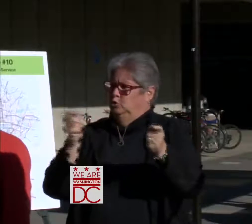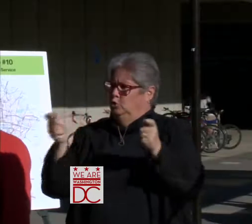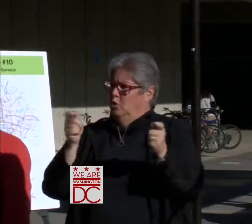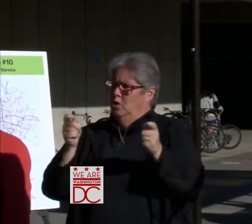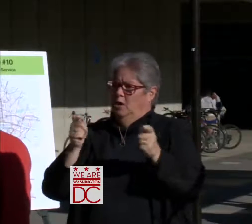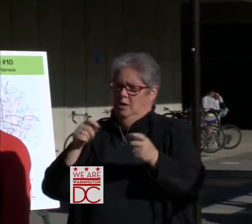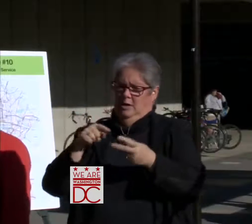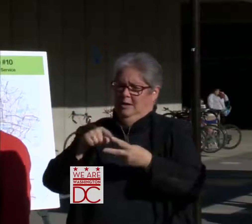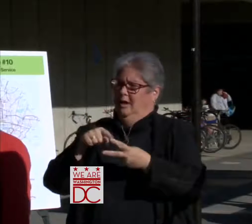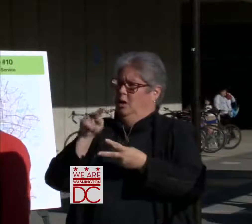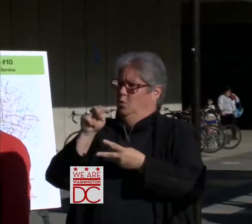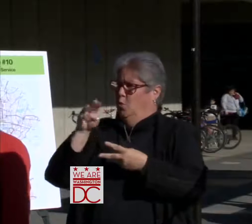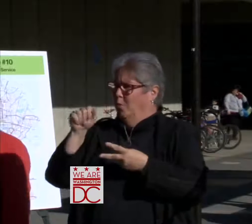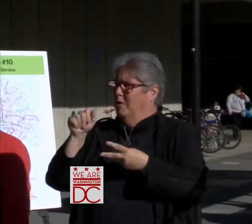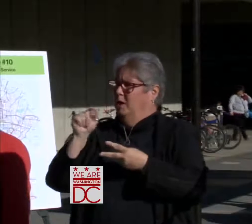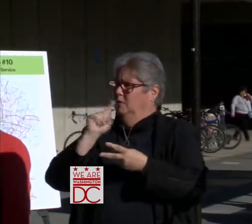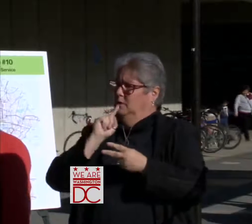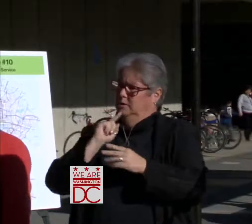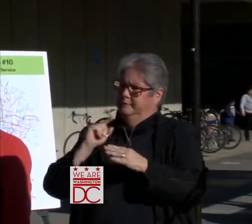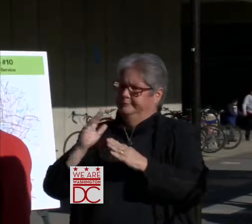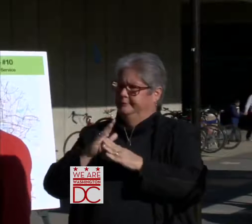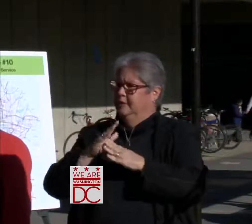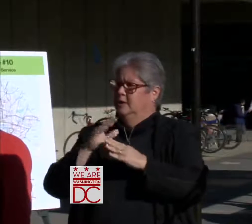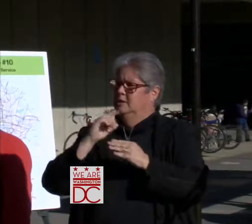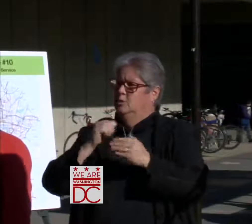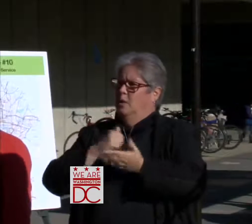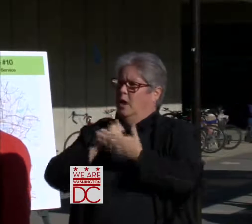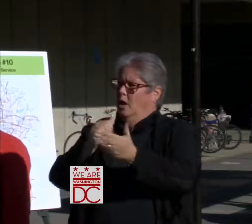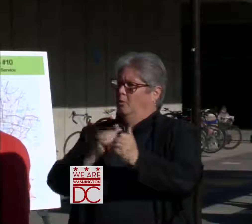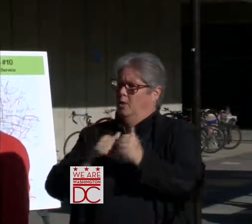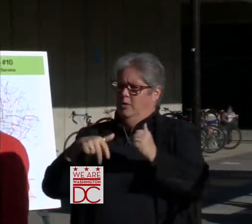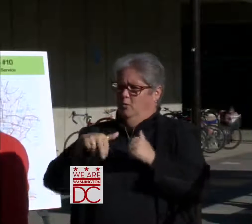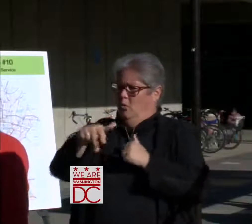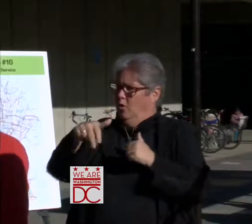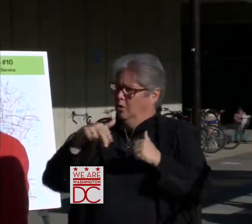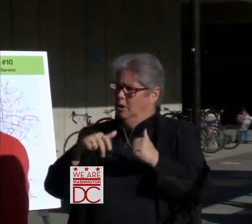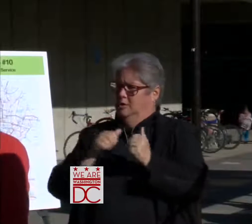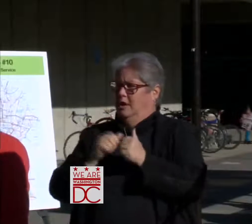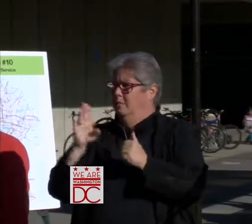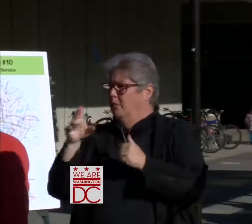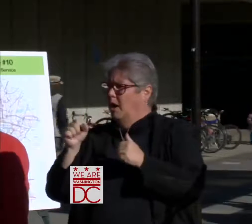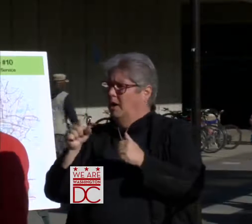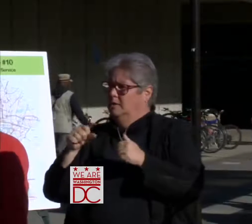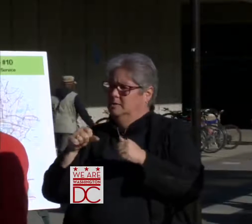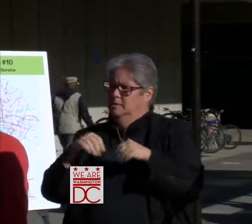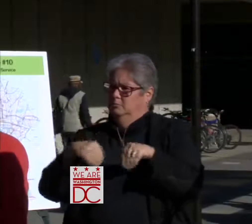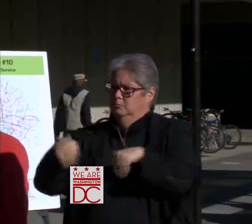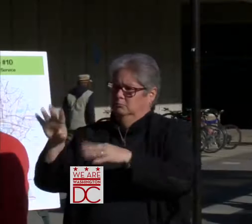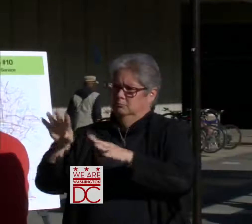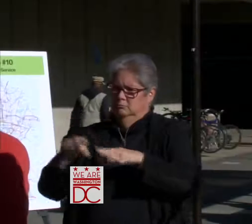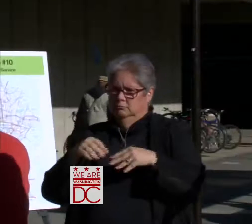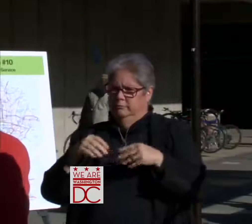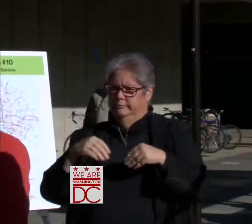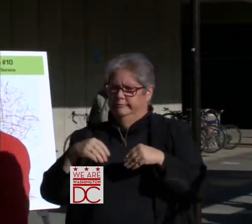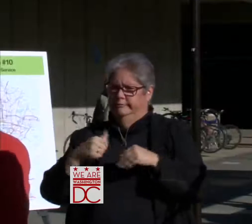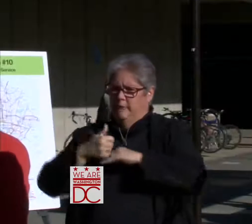NOMA STATION TO HELP WITH SOME OF THE PEDESTRIAN MOVEMENTS AND THE BUS MOVEMENTS AROUND THAT STATION.